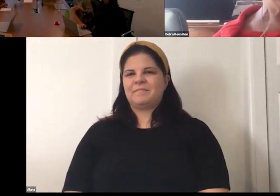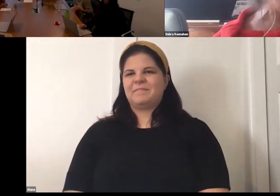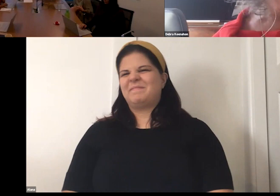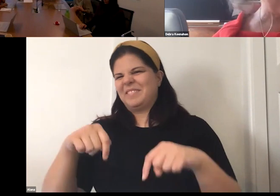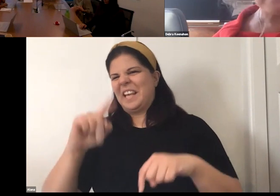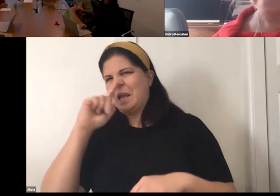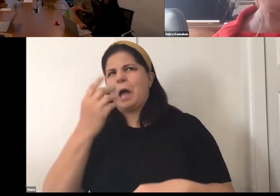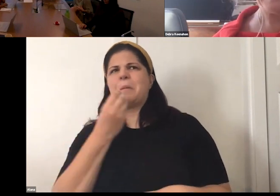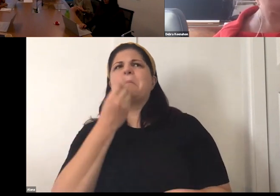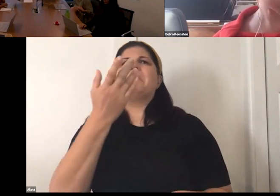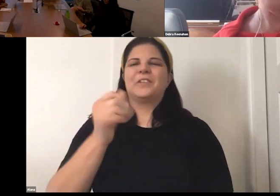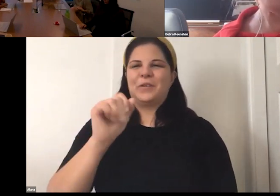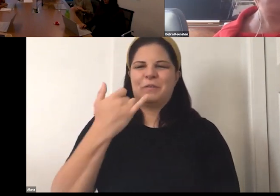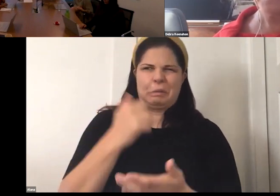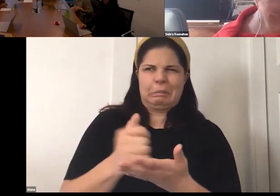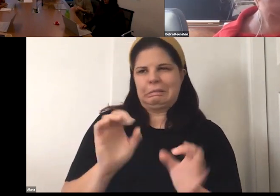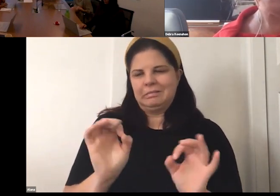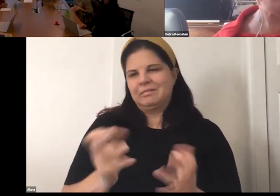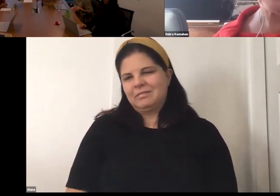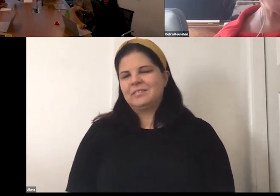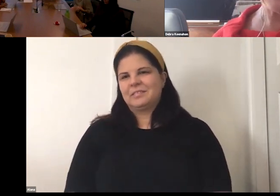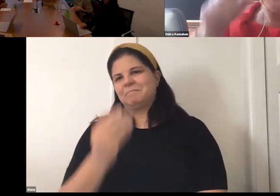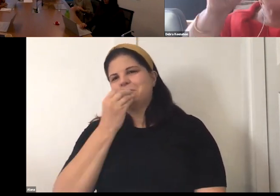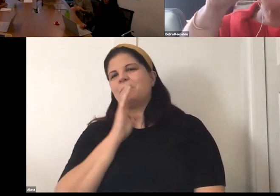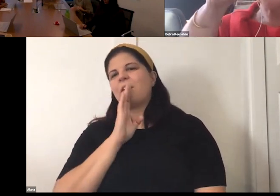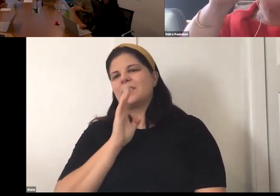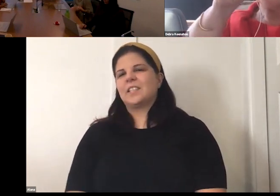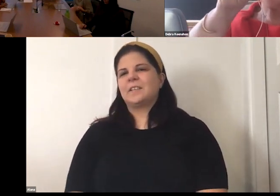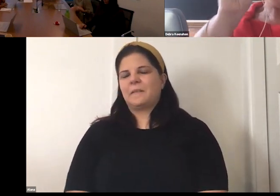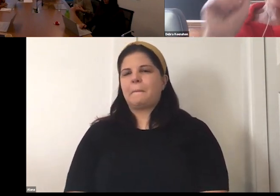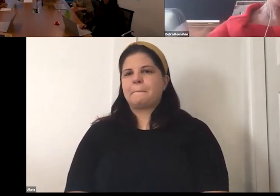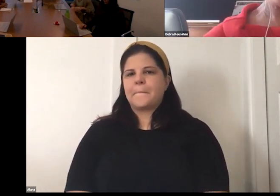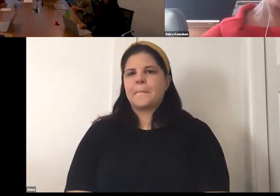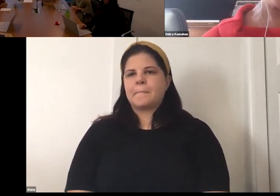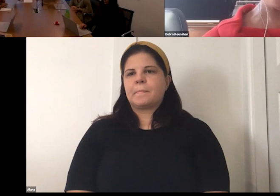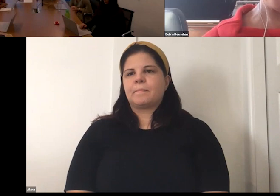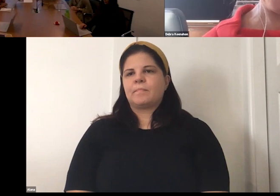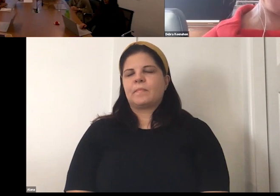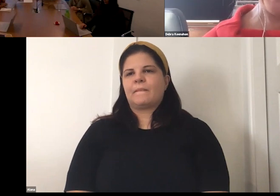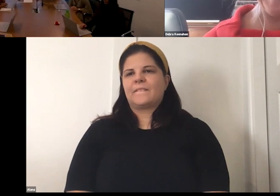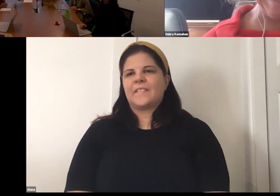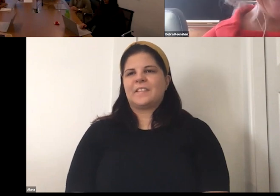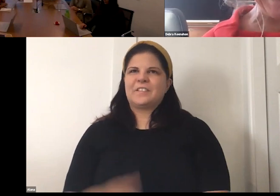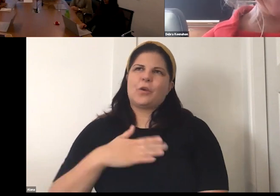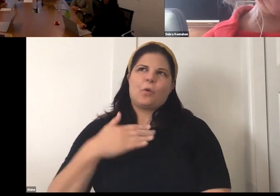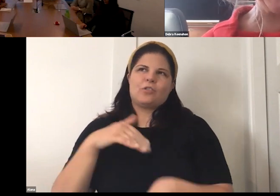Yes. Because of privacy and we'll get into a lot of trouble.